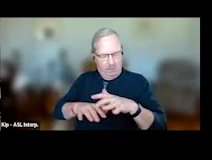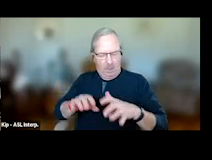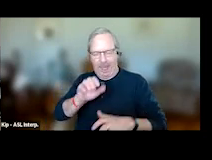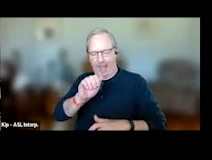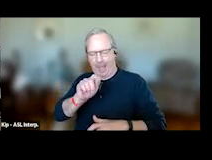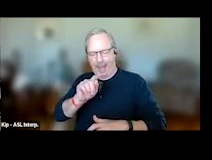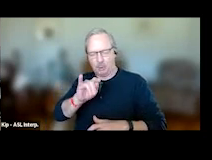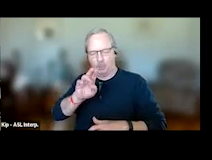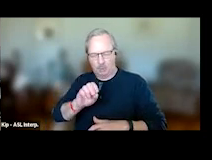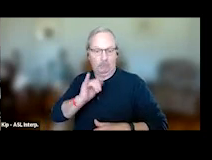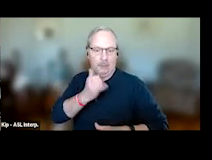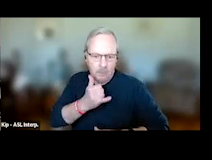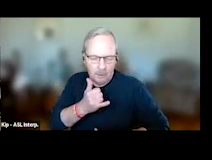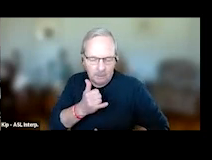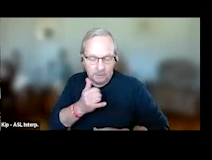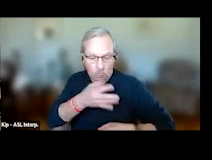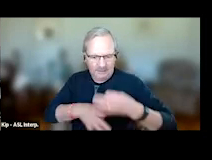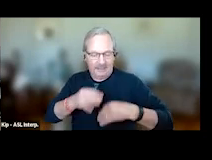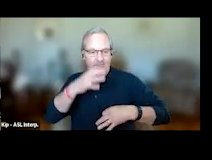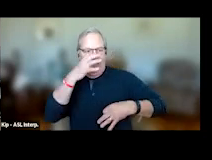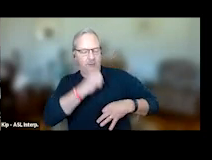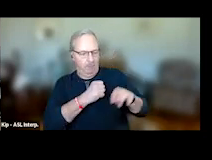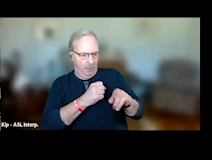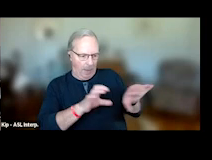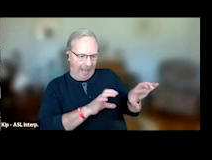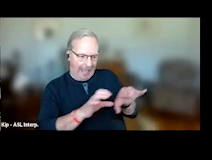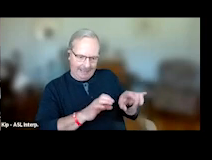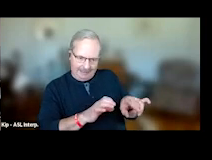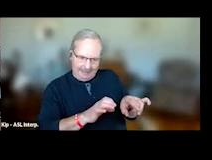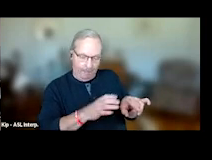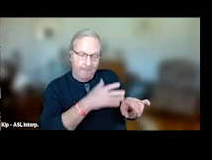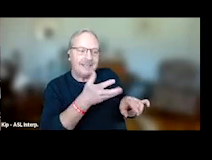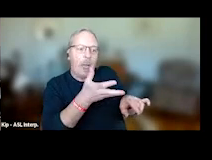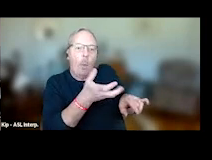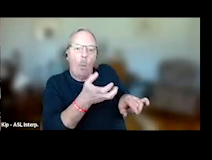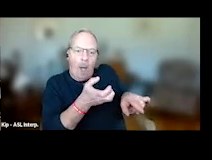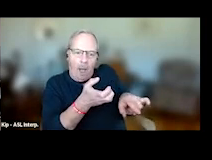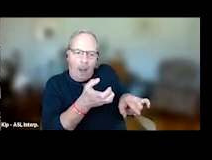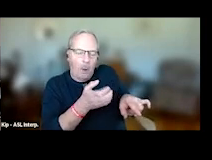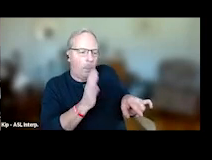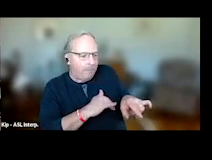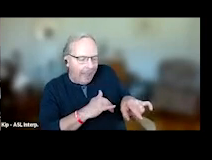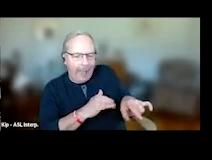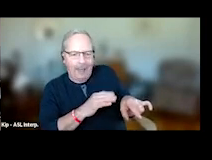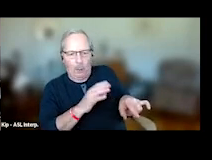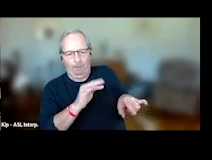So instead of assuming that people are acting in ways because they want to or because they're bad or malicious or unmotivated,